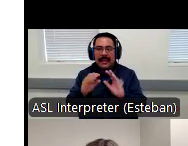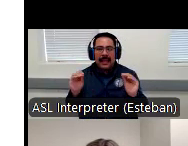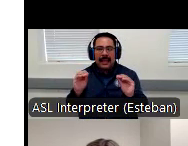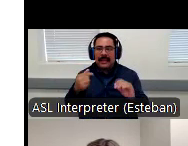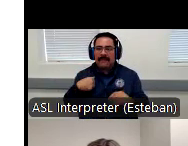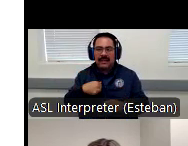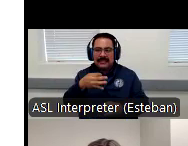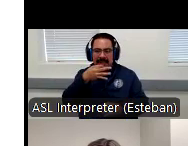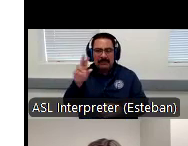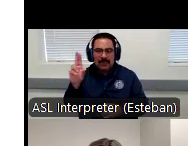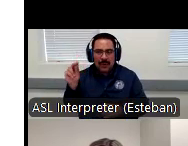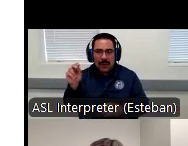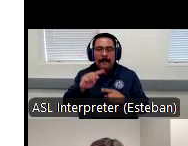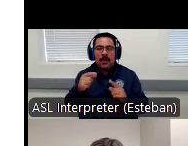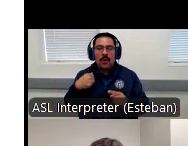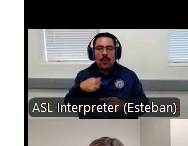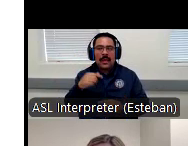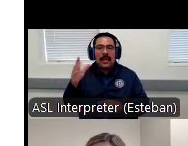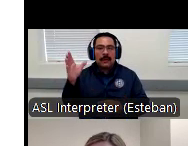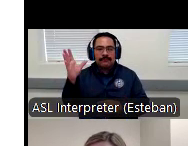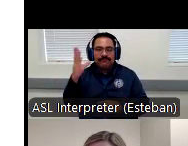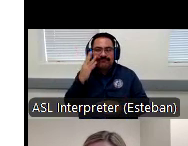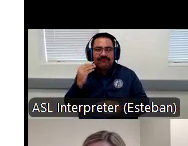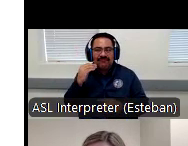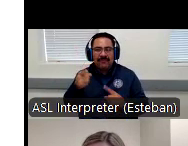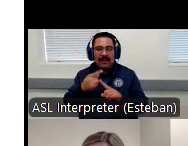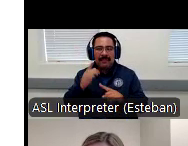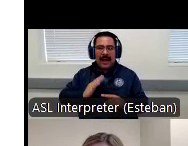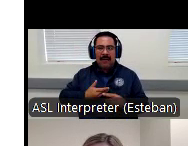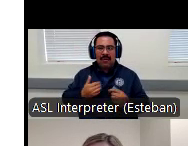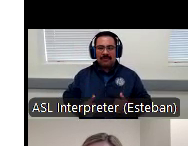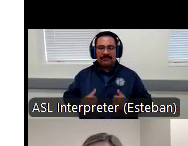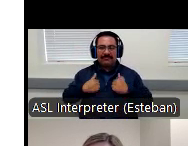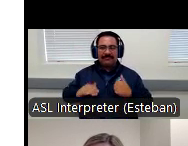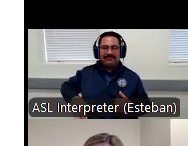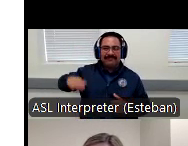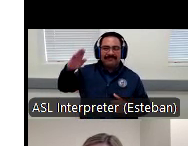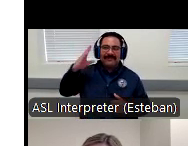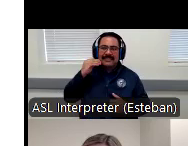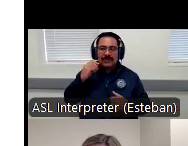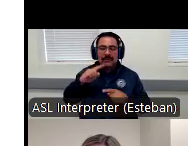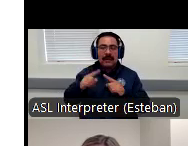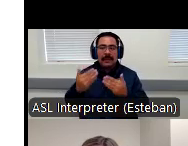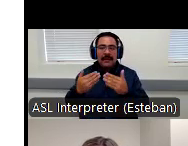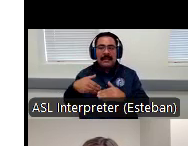it just mean we've heard from these experiences. But the next group of people they meet will have